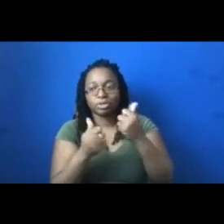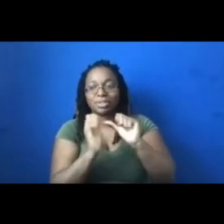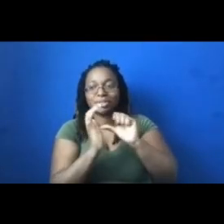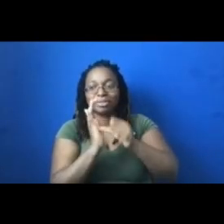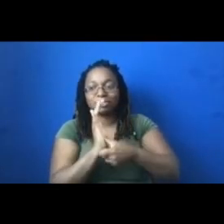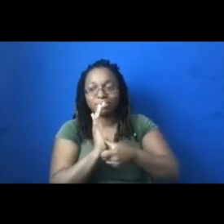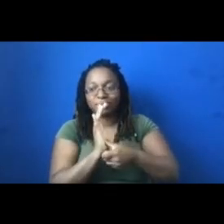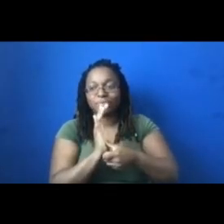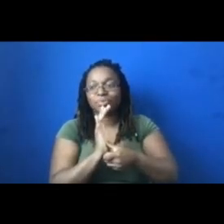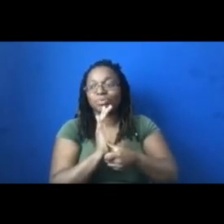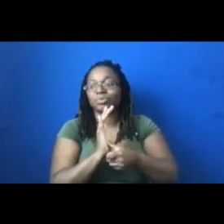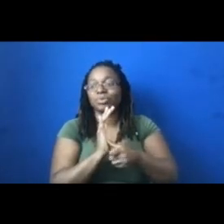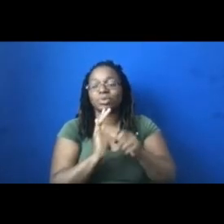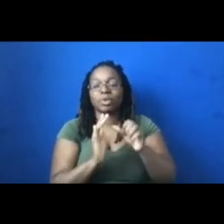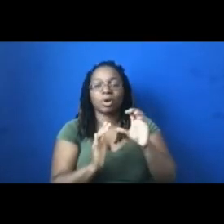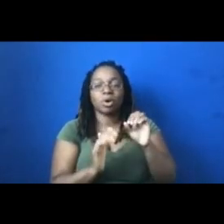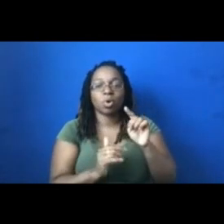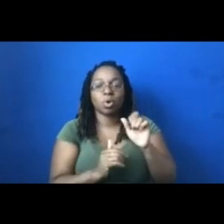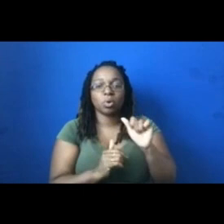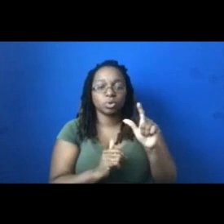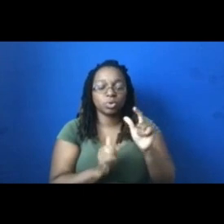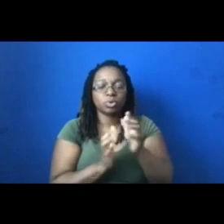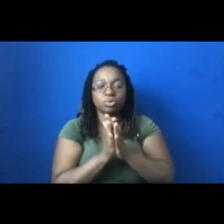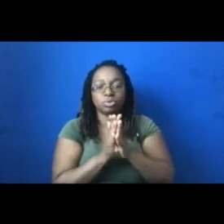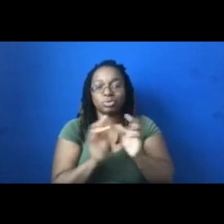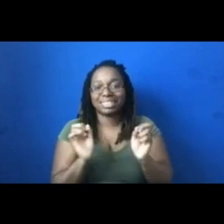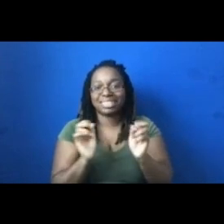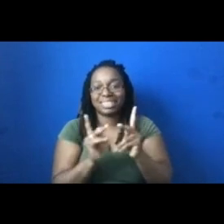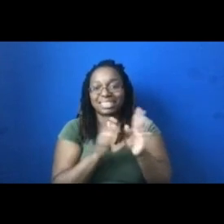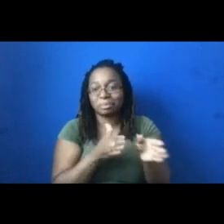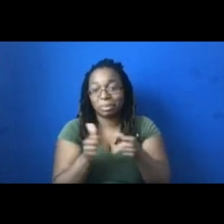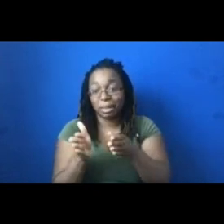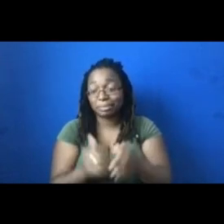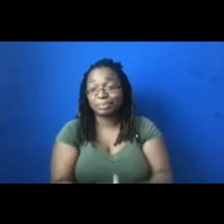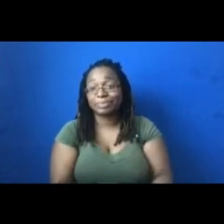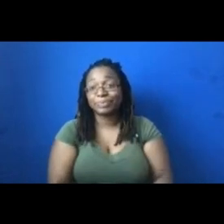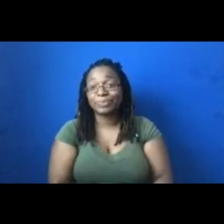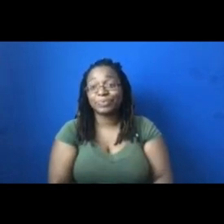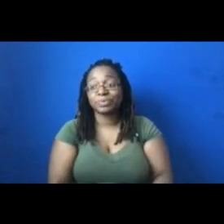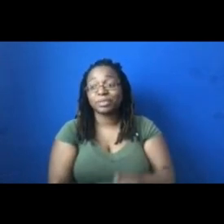resilience plan. And the next scenario, we're looking at,